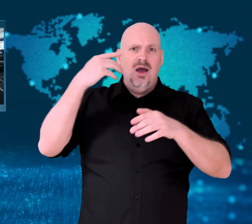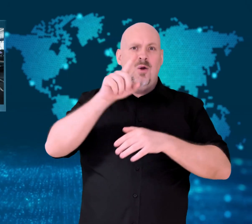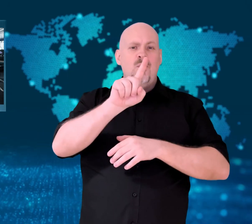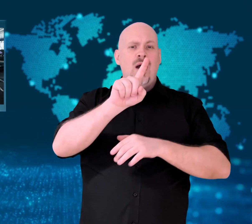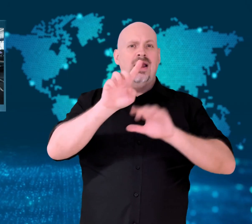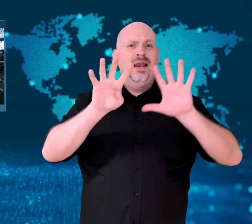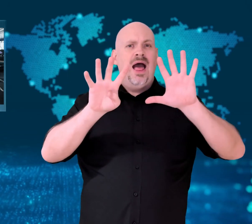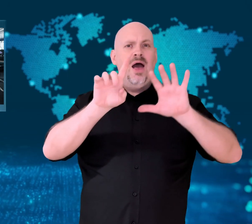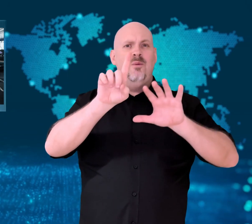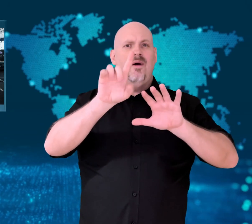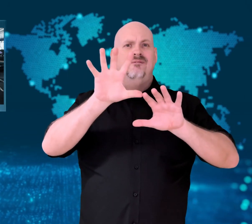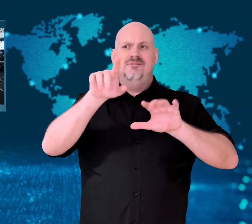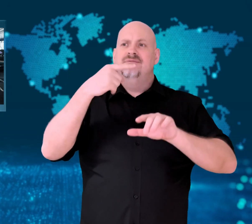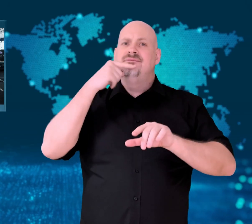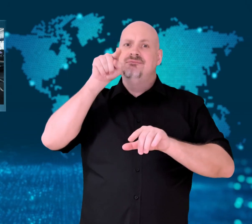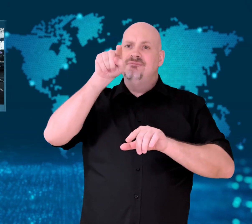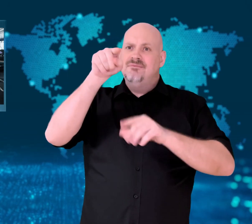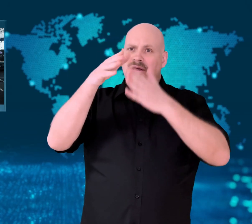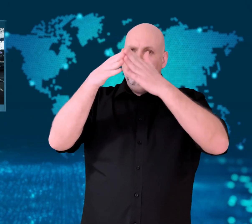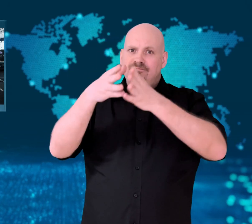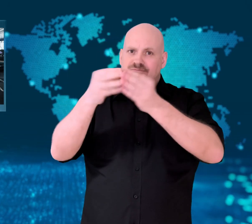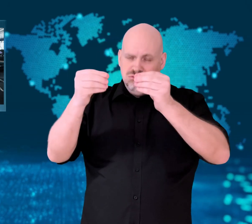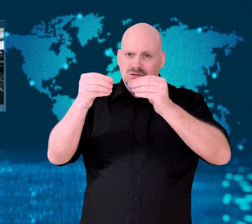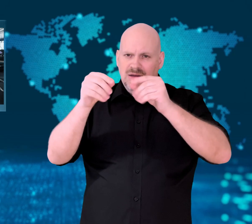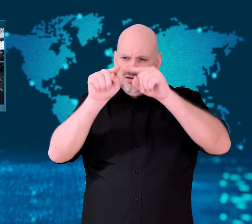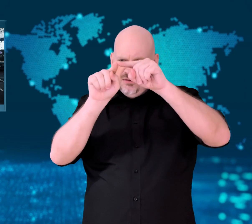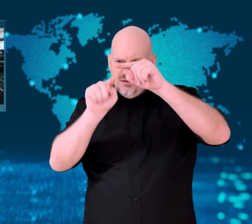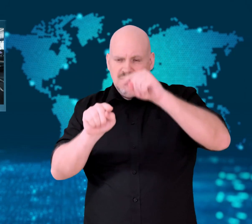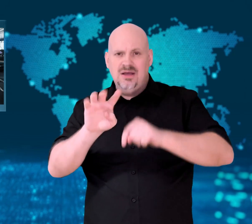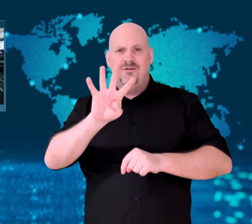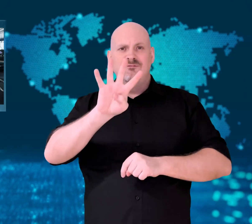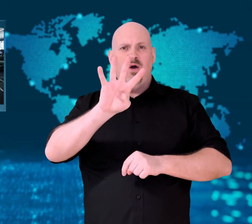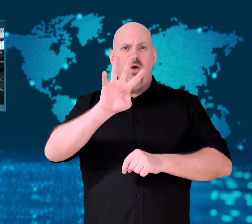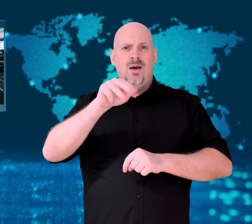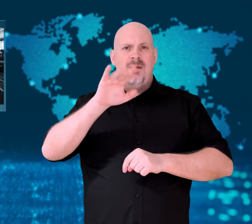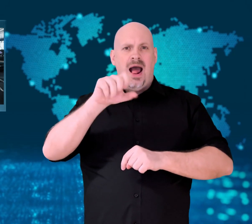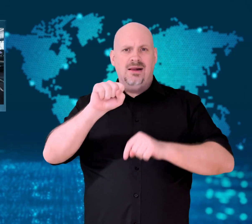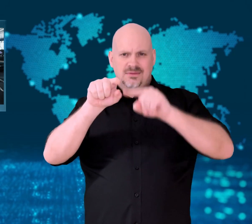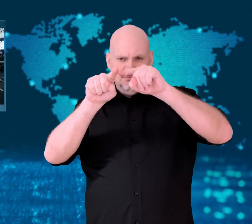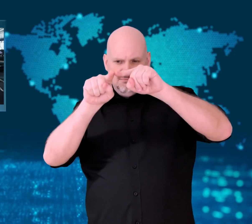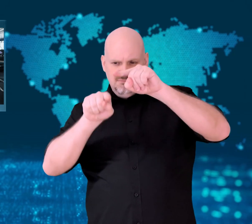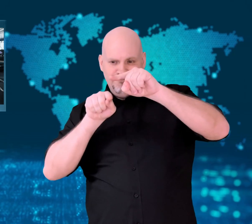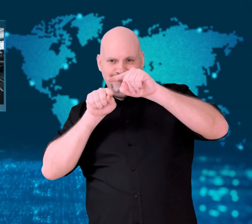The explorers say it is remarkably intact,